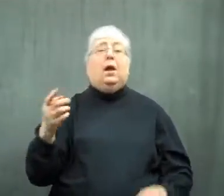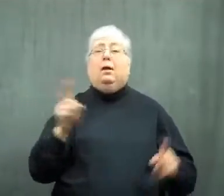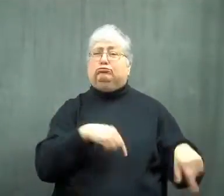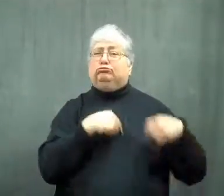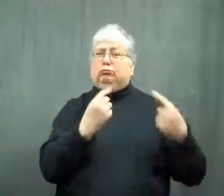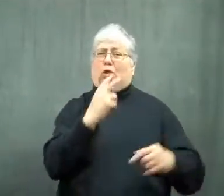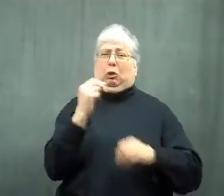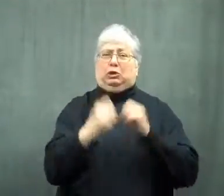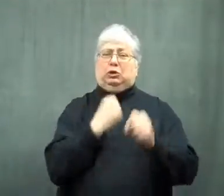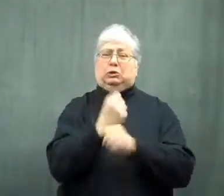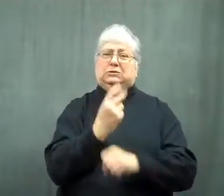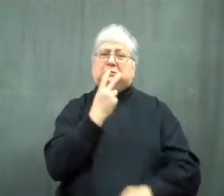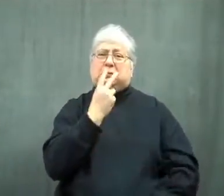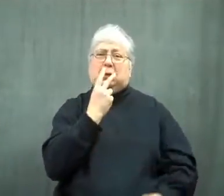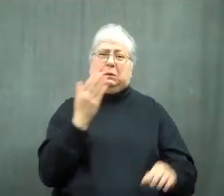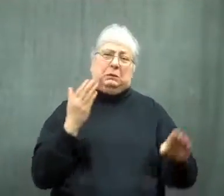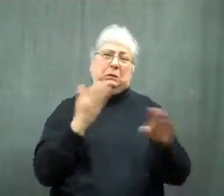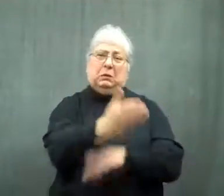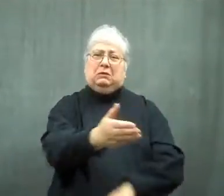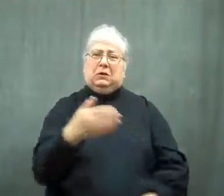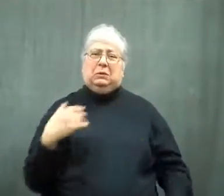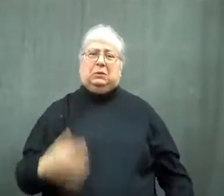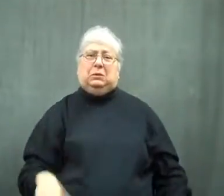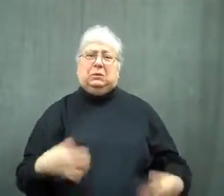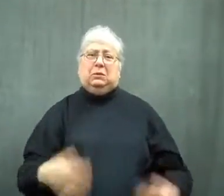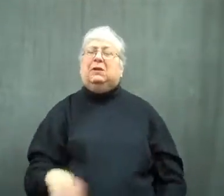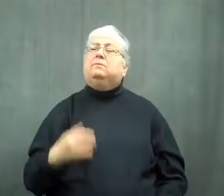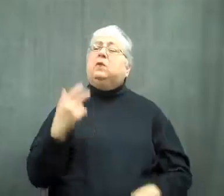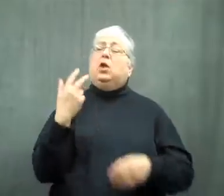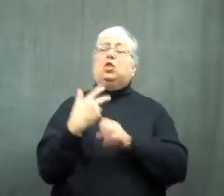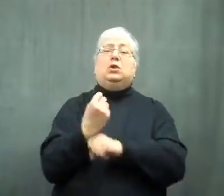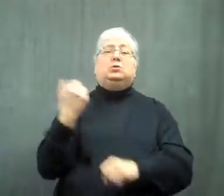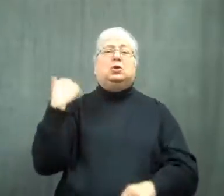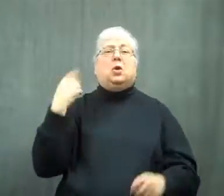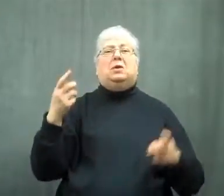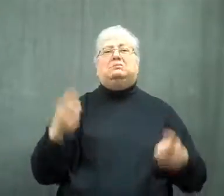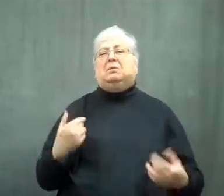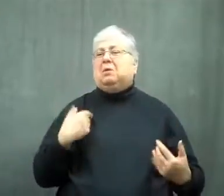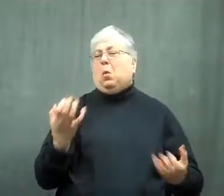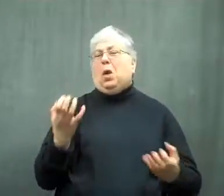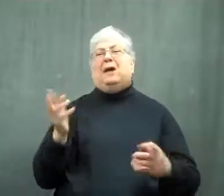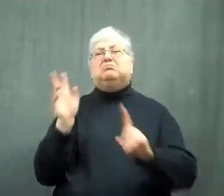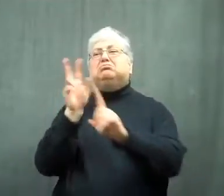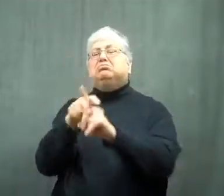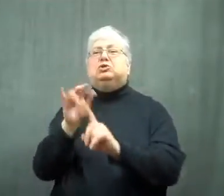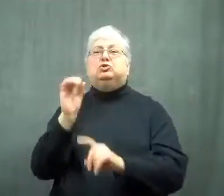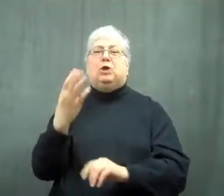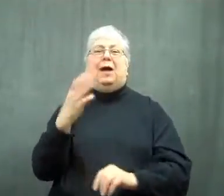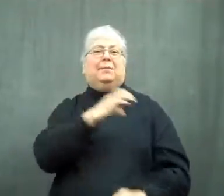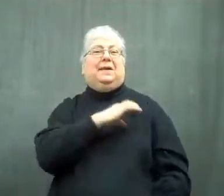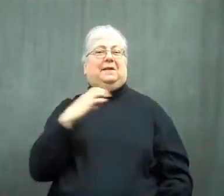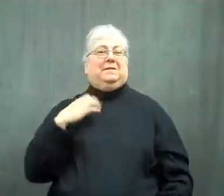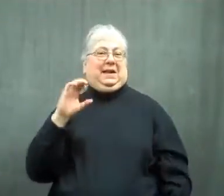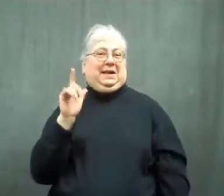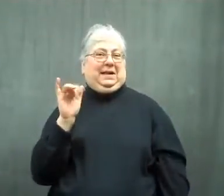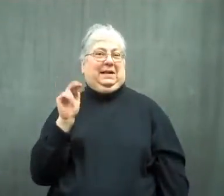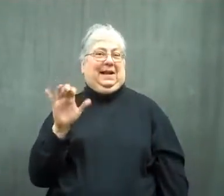He smoked for over 30 years. Three years ago, he decided to apply for a job at the Cleveland Clinic.